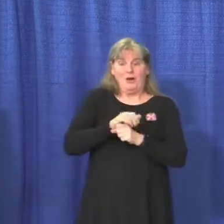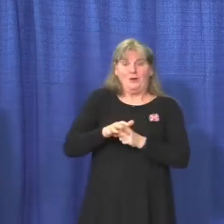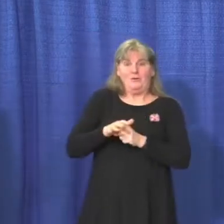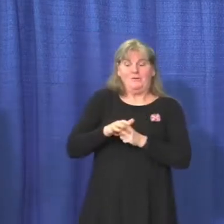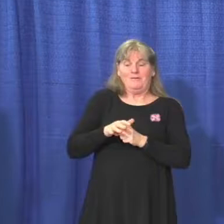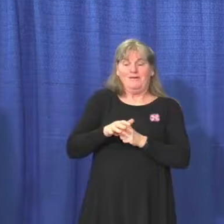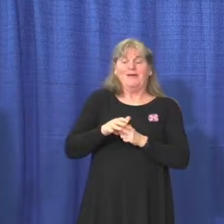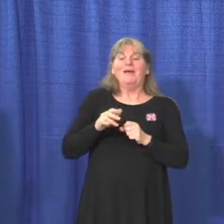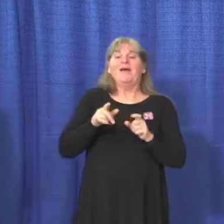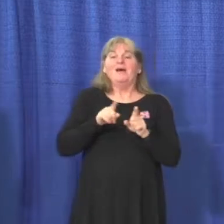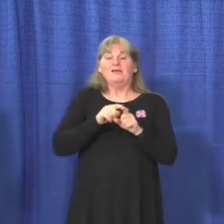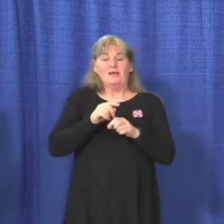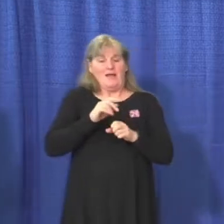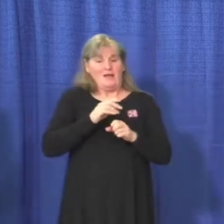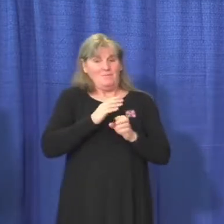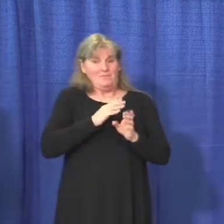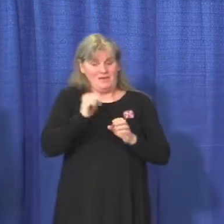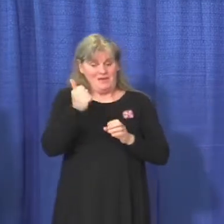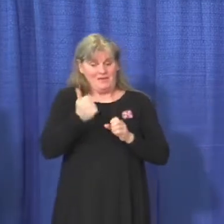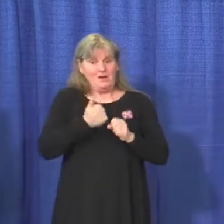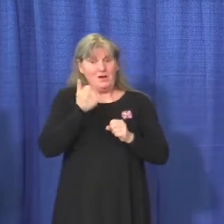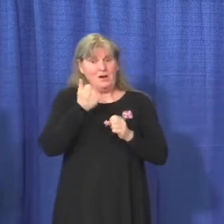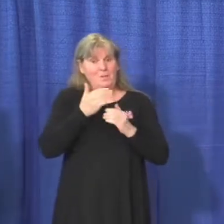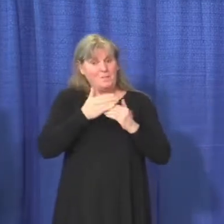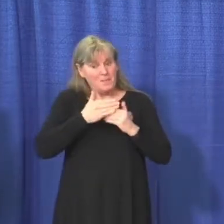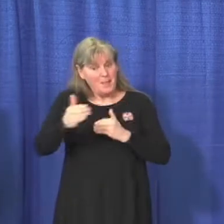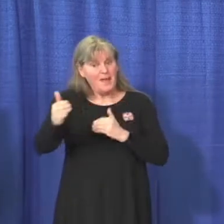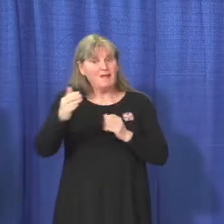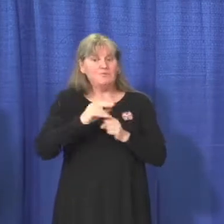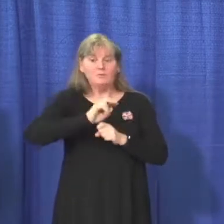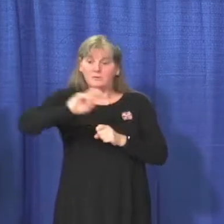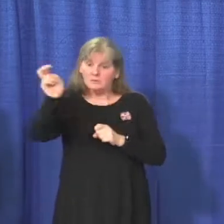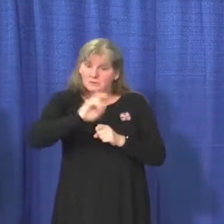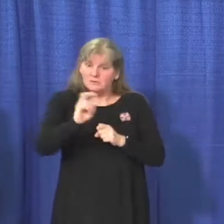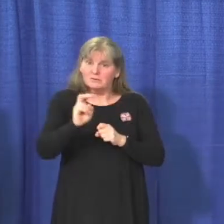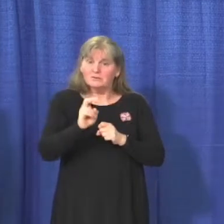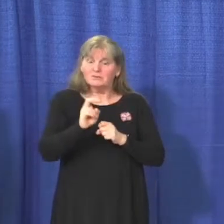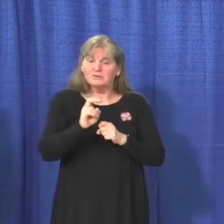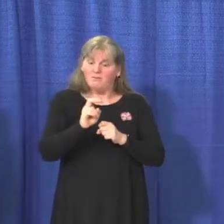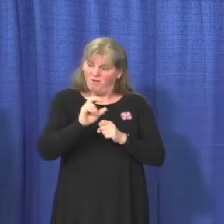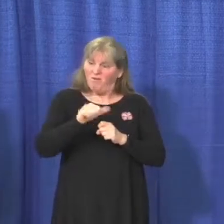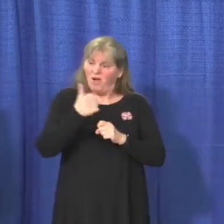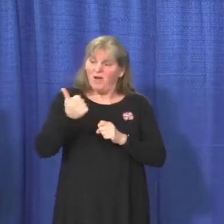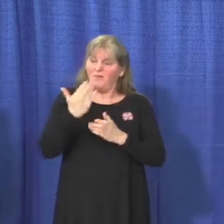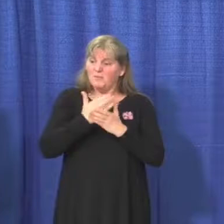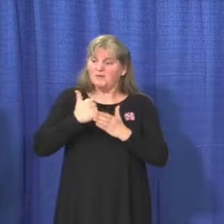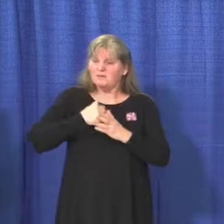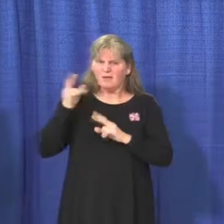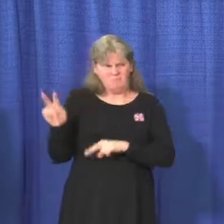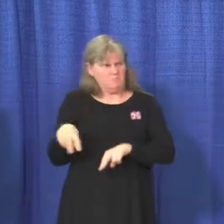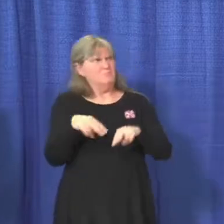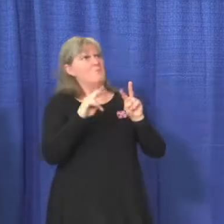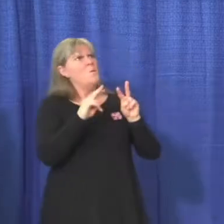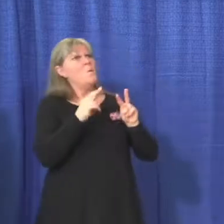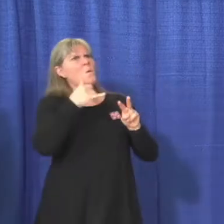for tourism develop and in that has guided us. We are the envy of the country